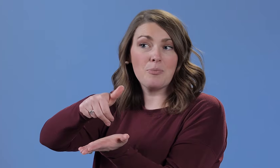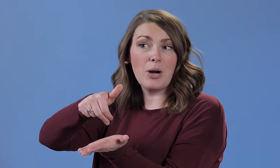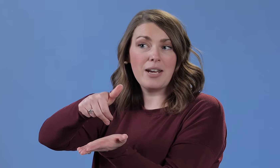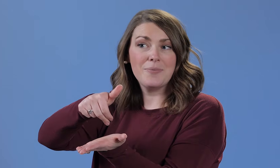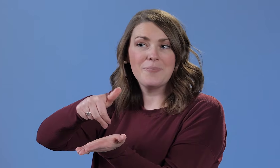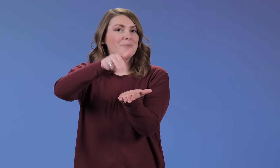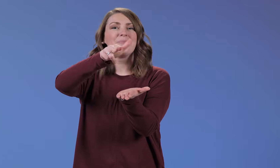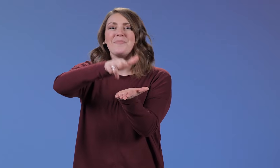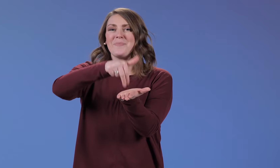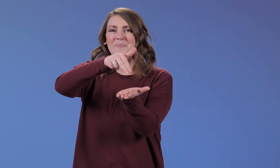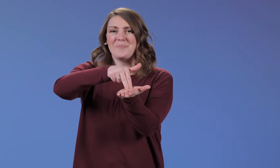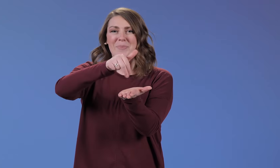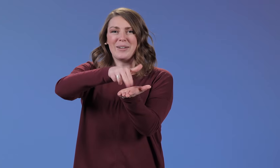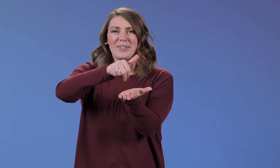of bread. BUTTER